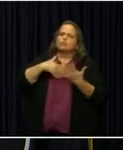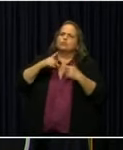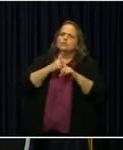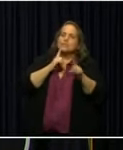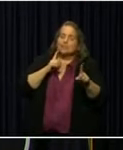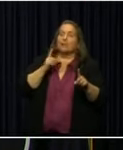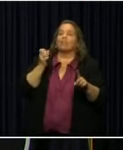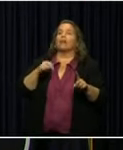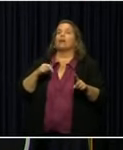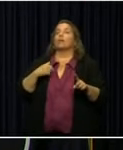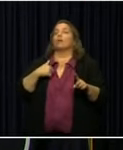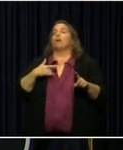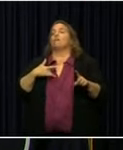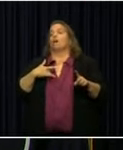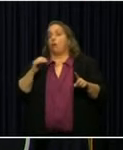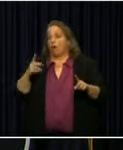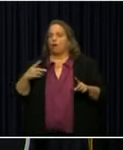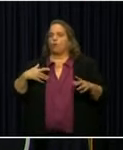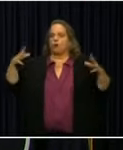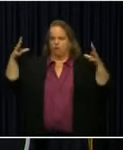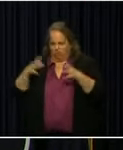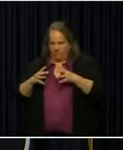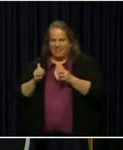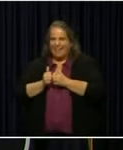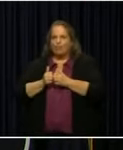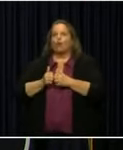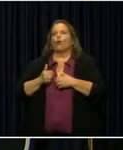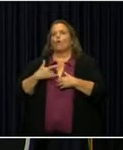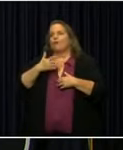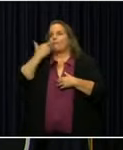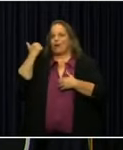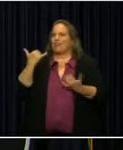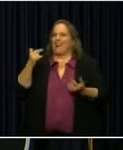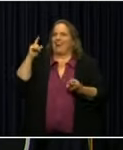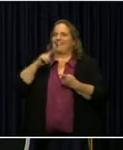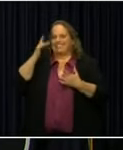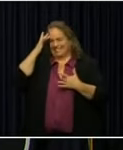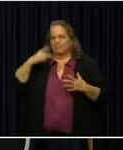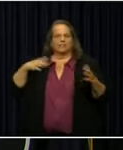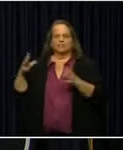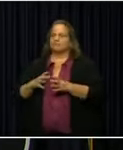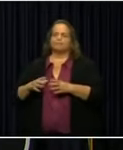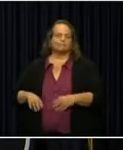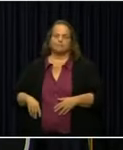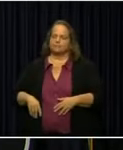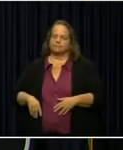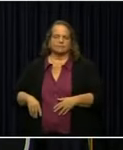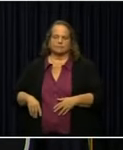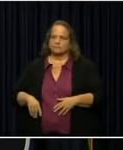VERY SPECIFIC THINGS THAT YOU CAN NOW WATCH, LIKE THE NUMBERS OVER 14 DAYS, LIKE OUR TESTING